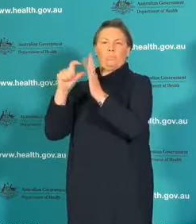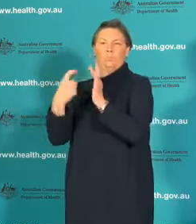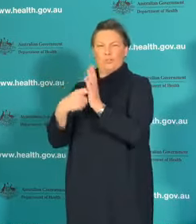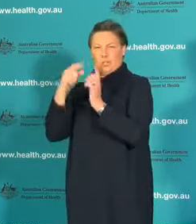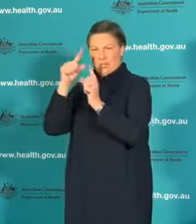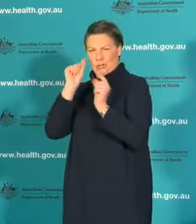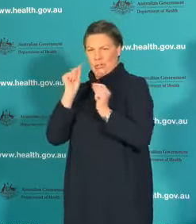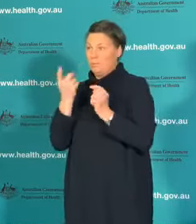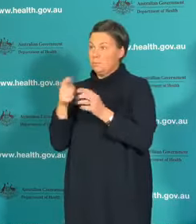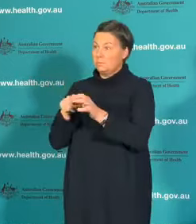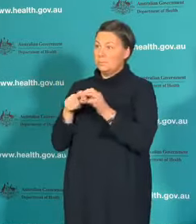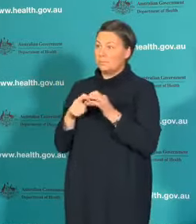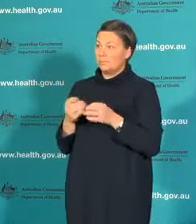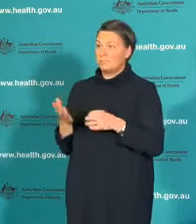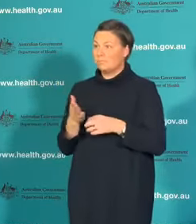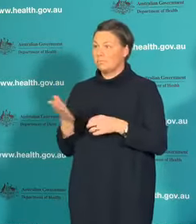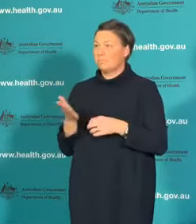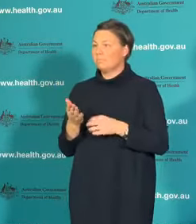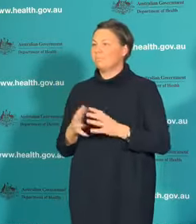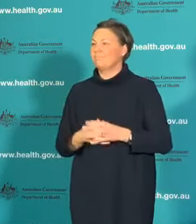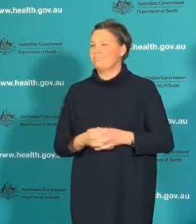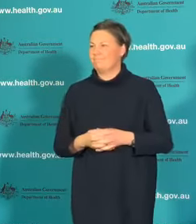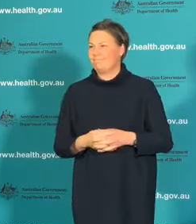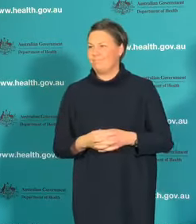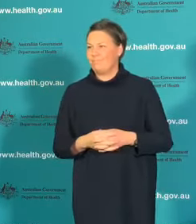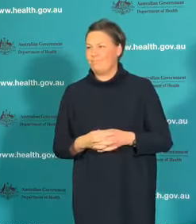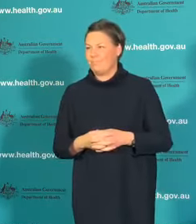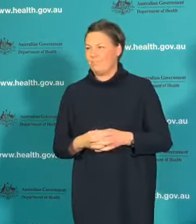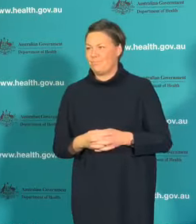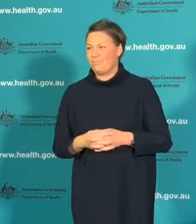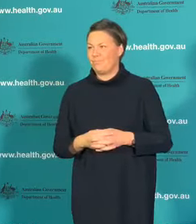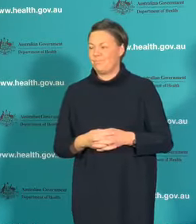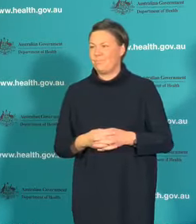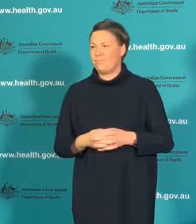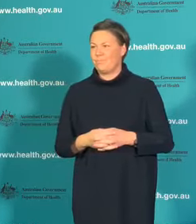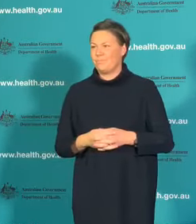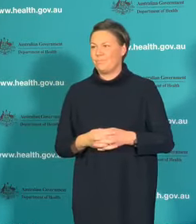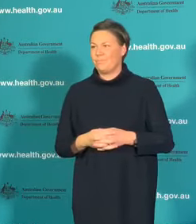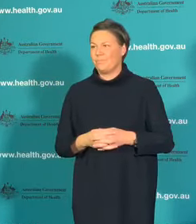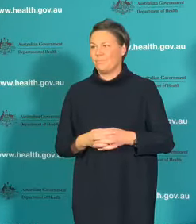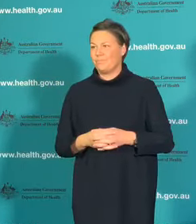Reporter: Just further to what Nour was asking about; what was said